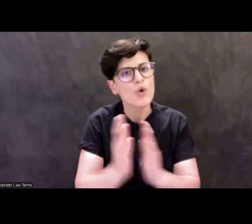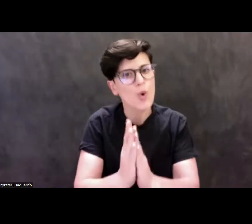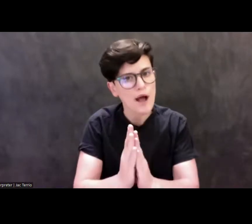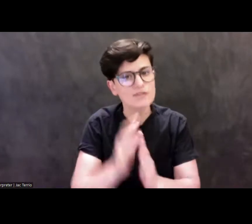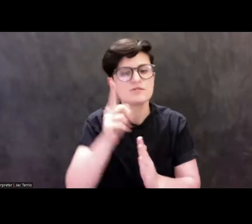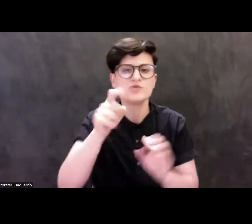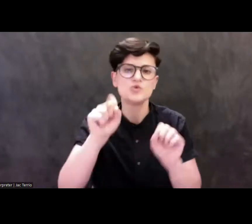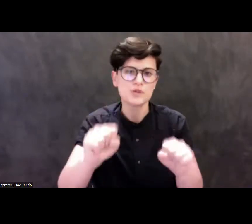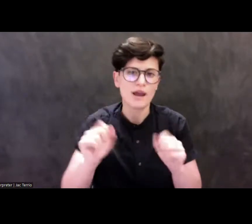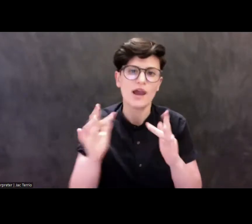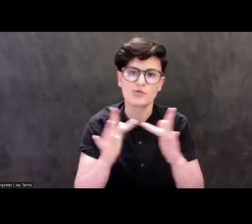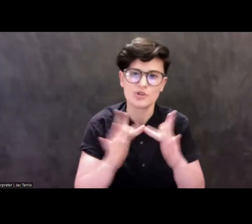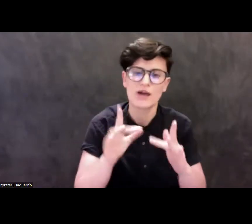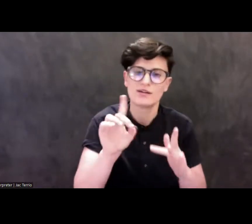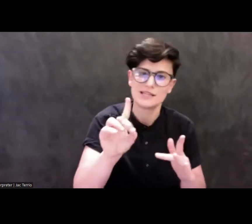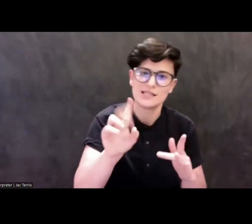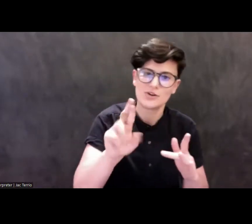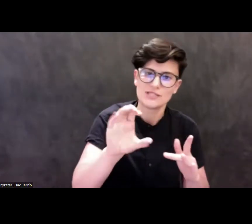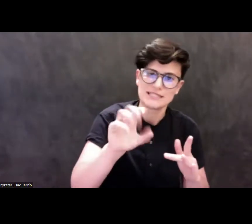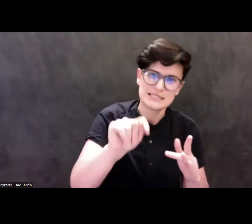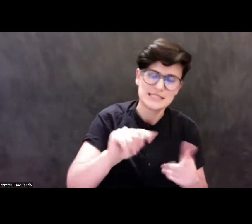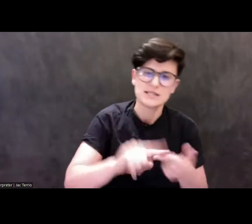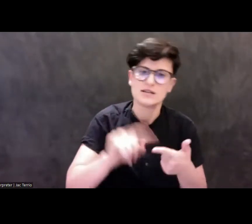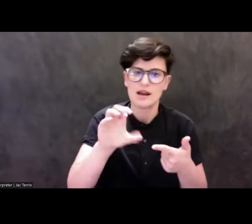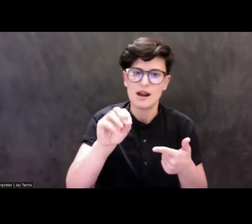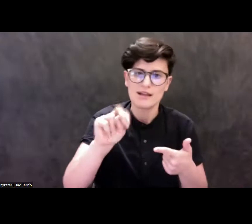DRCT, Connecticut fair housing center.